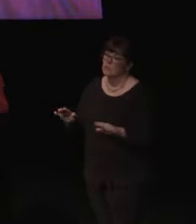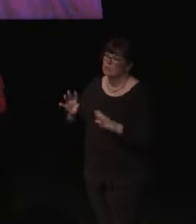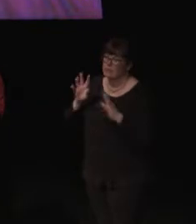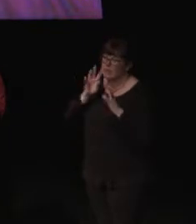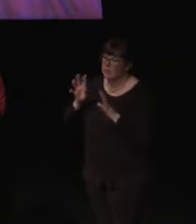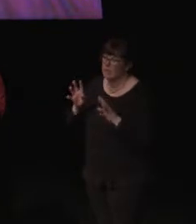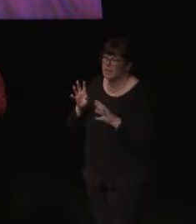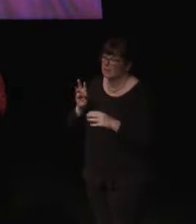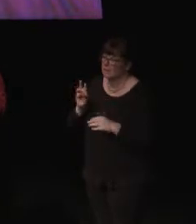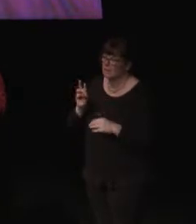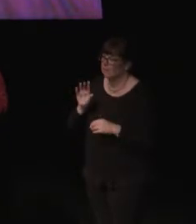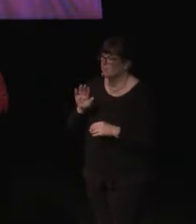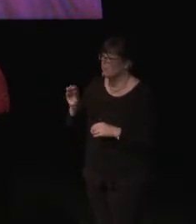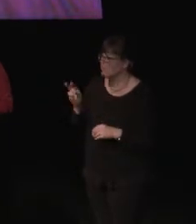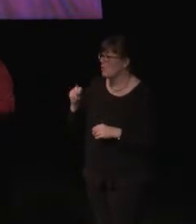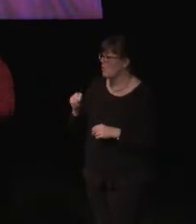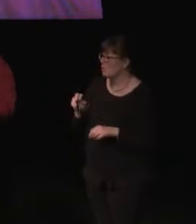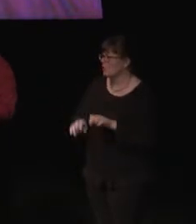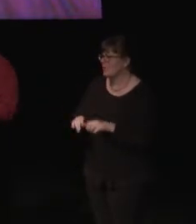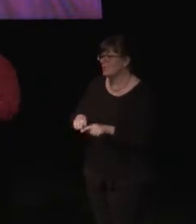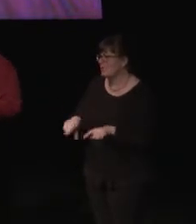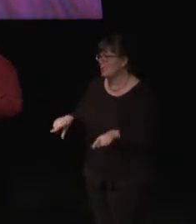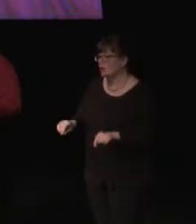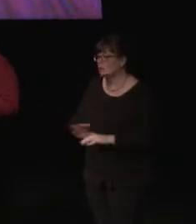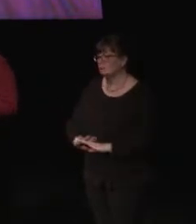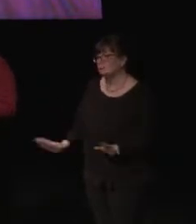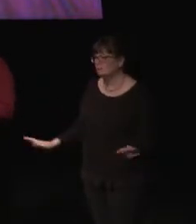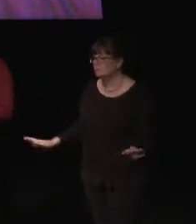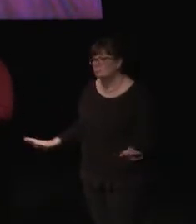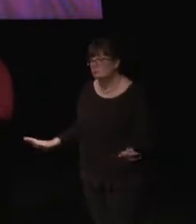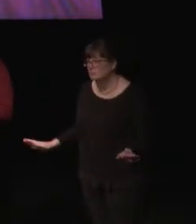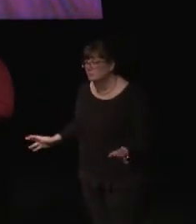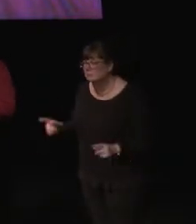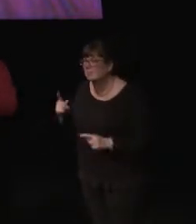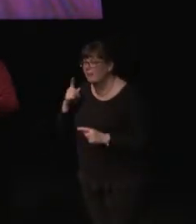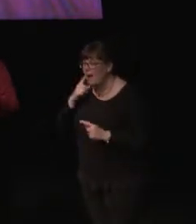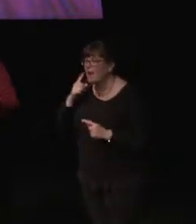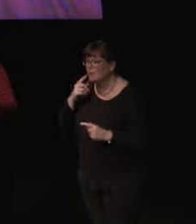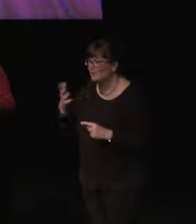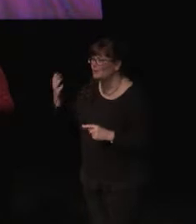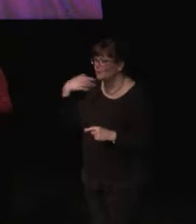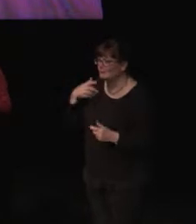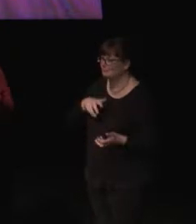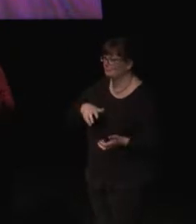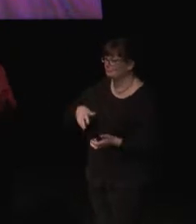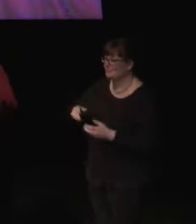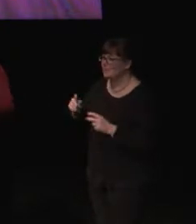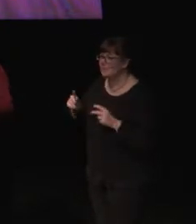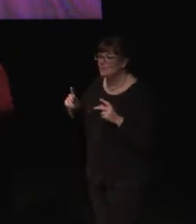LAUGHS Some people, like I heard earlier, folks can treat game design as very personal,